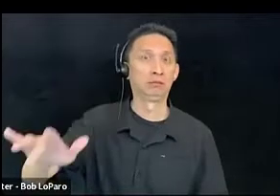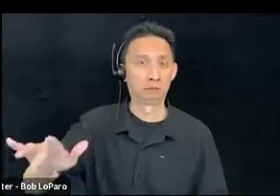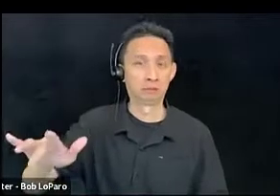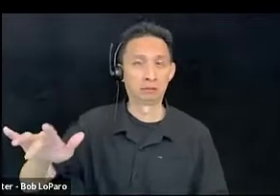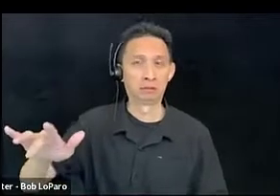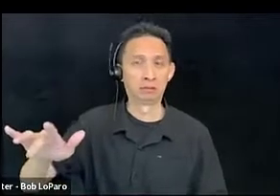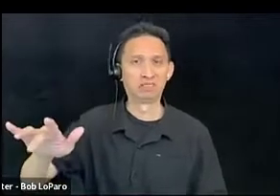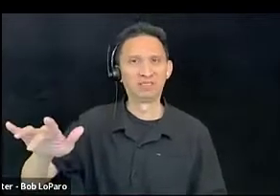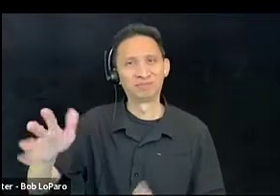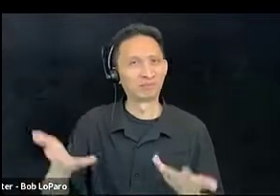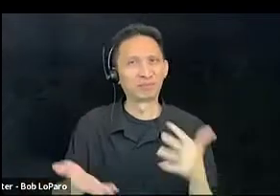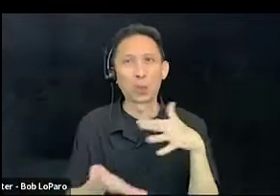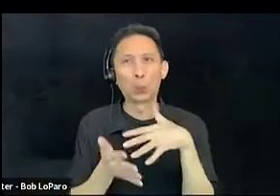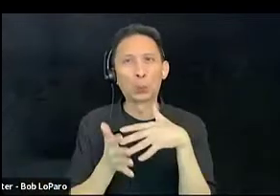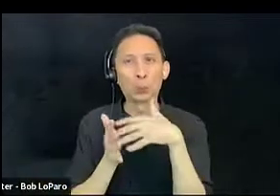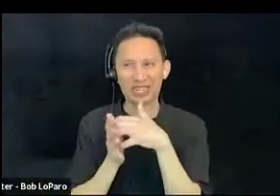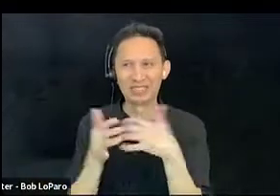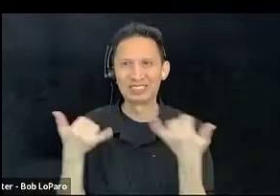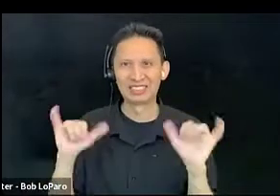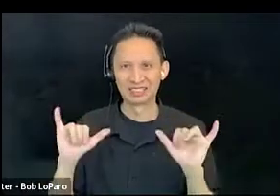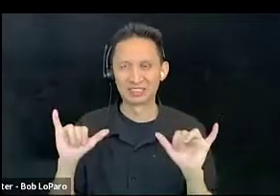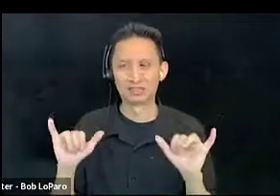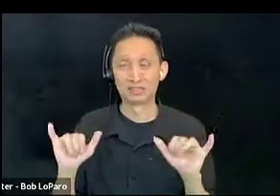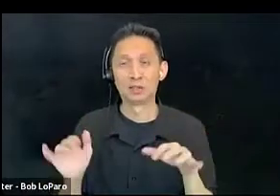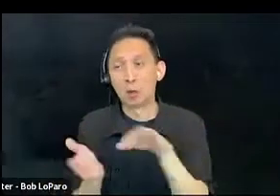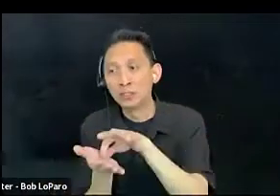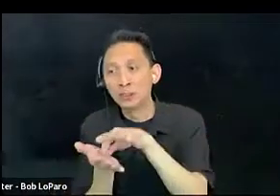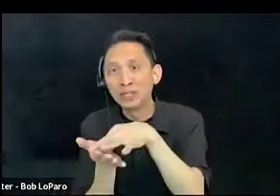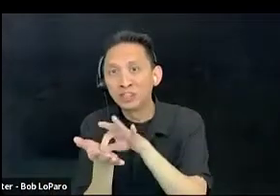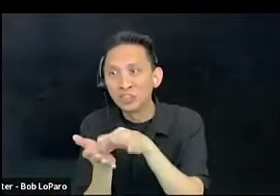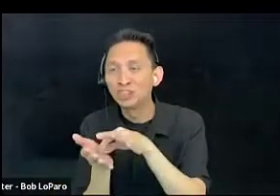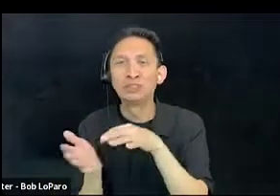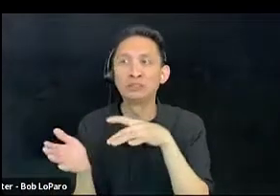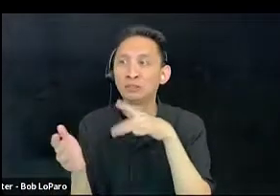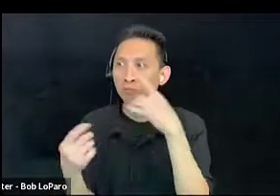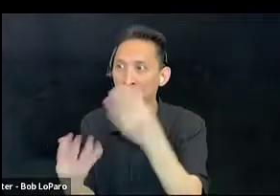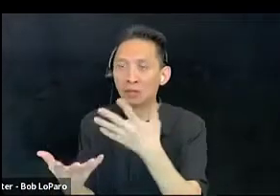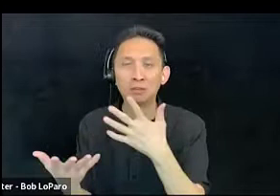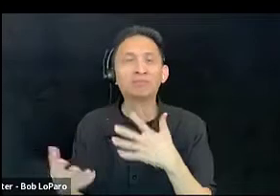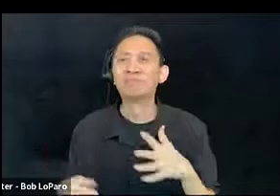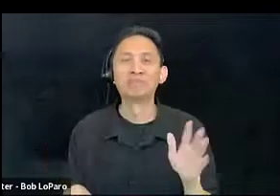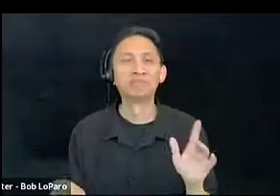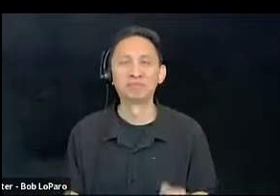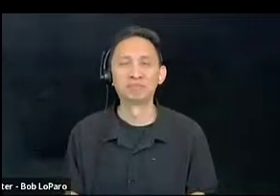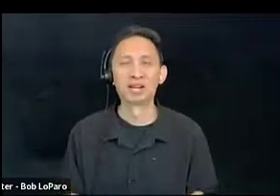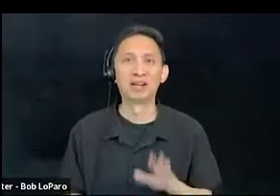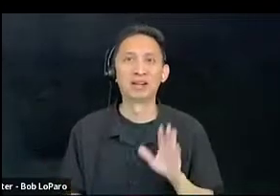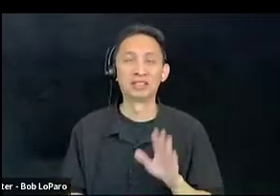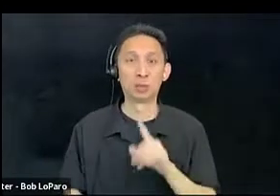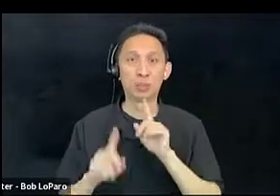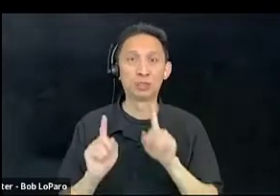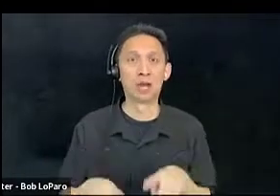that could be used to access switches and communication. So, the automatic response for those kids is, oh, eye gaze a system.